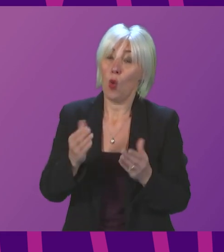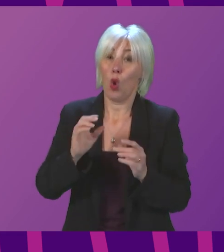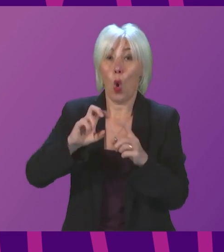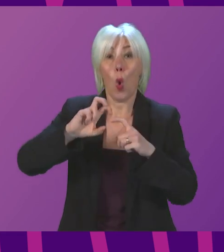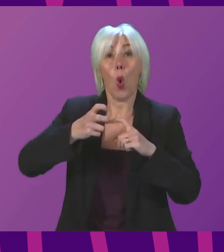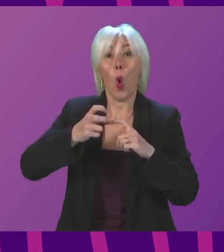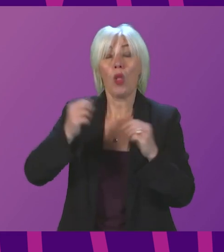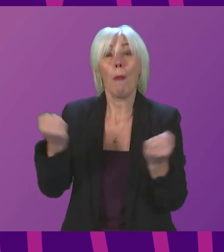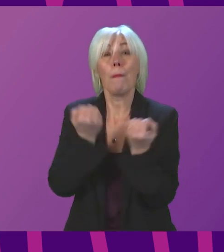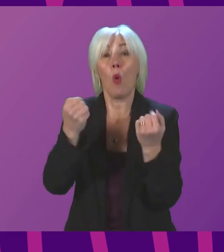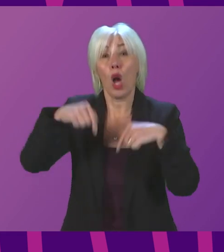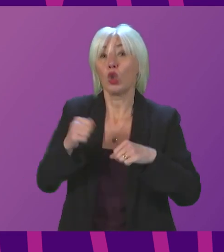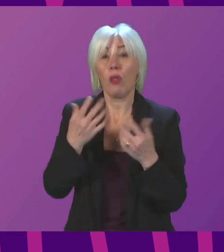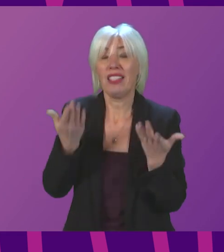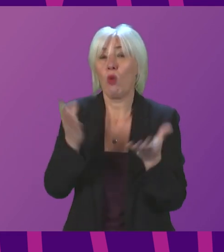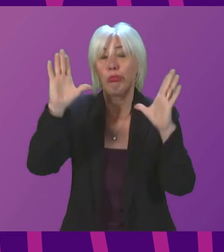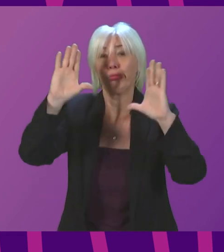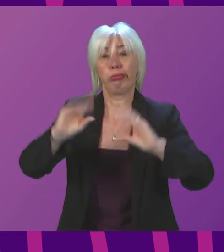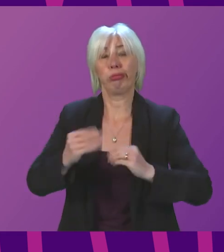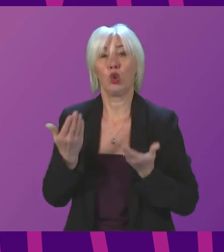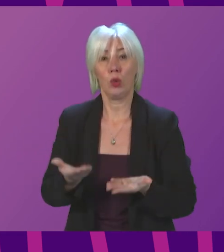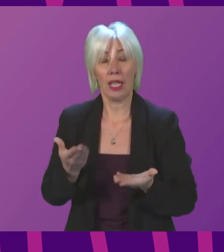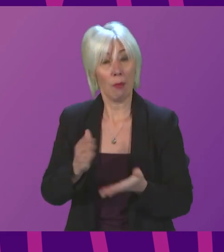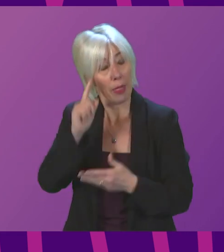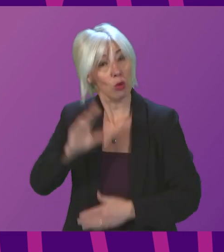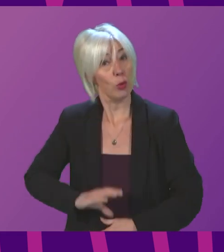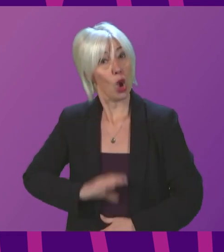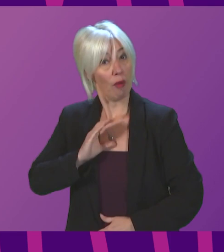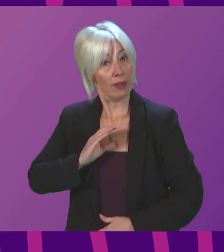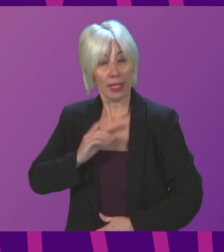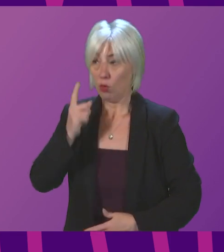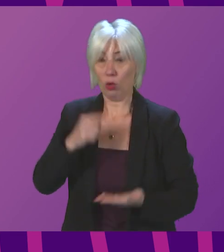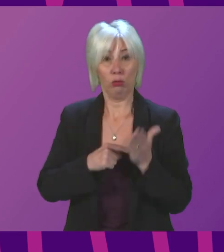I think that we should have great confidence in what can be done when we show leadership,